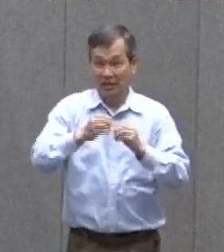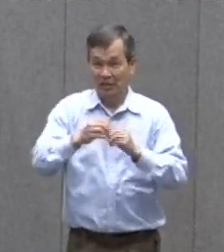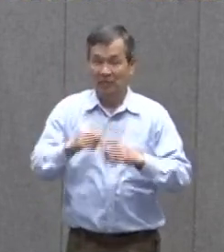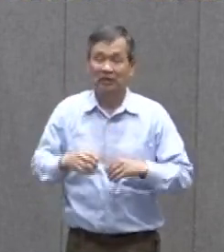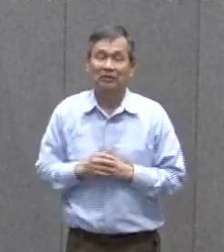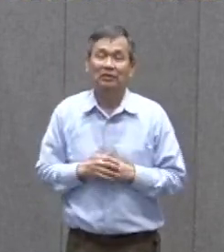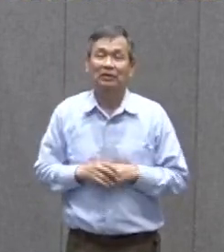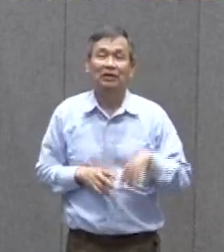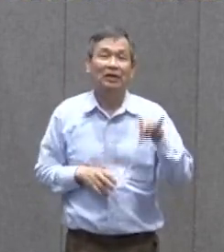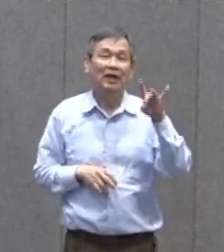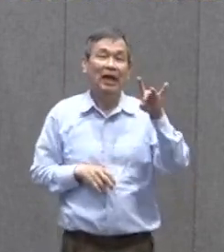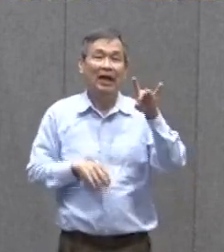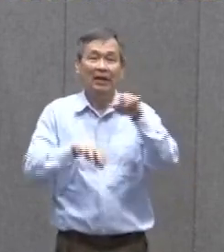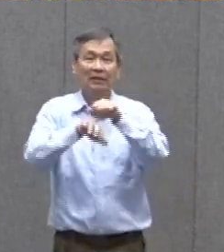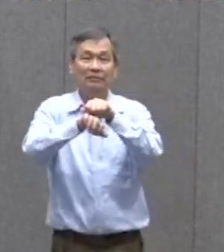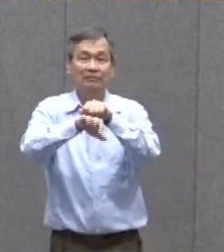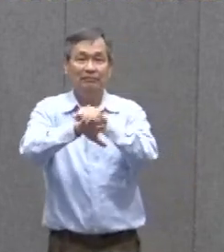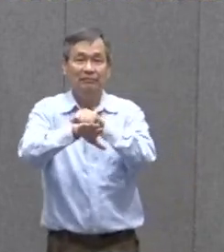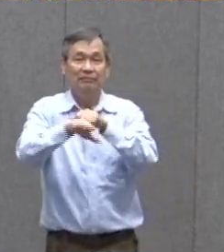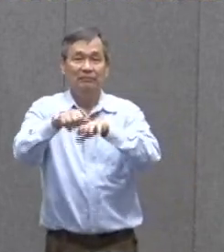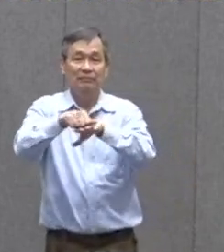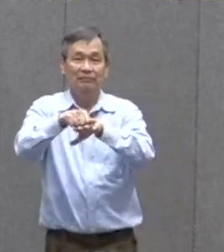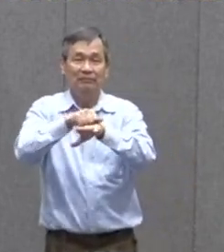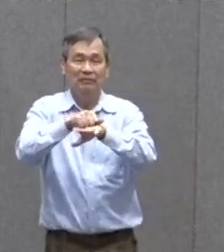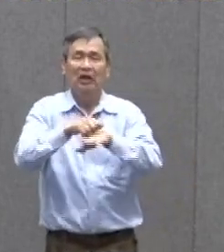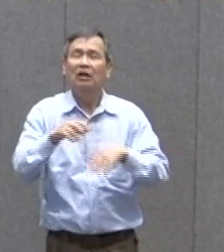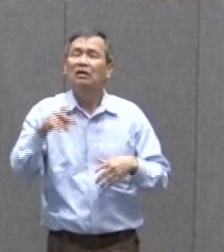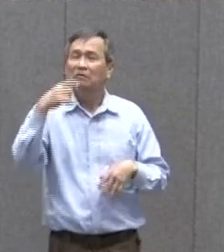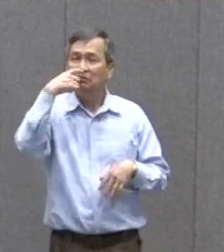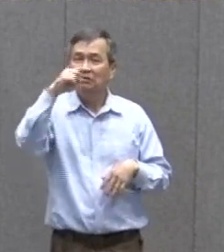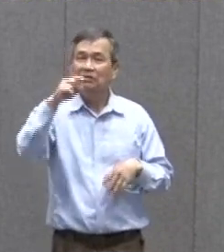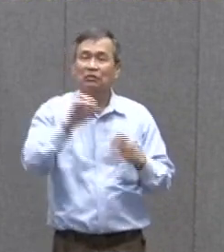Eight mittens. Let's count by twos.